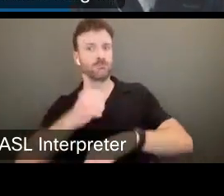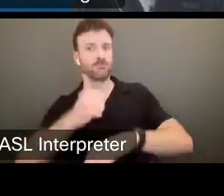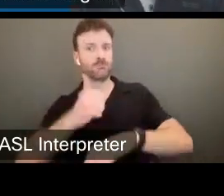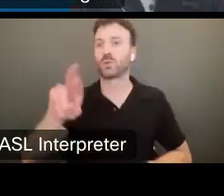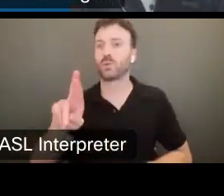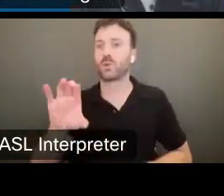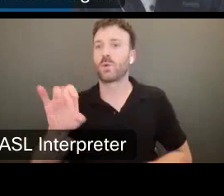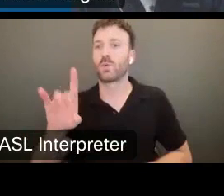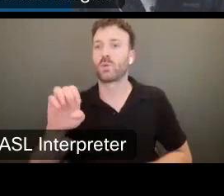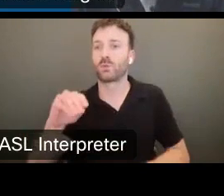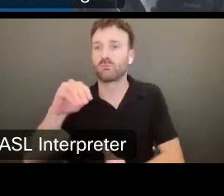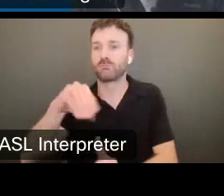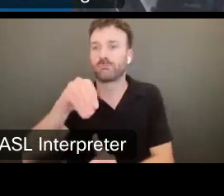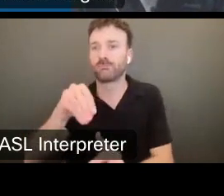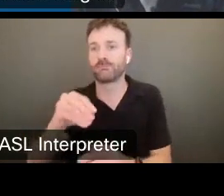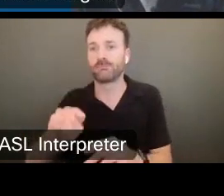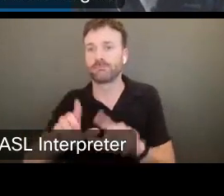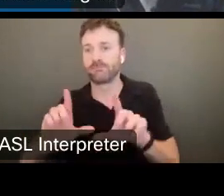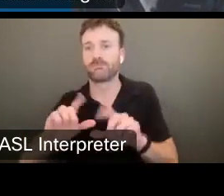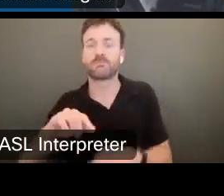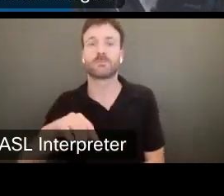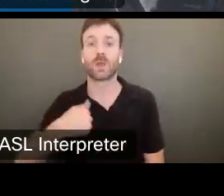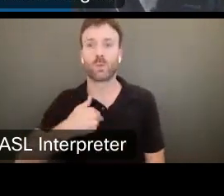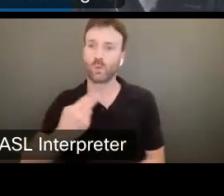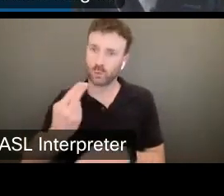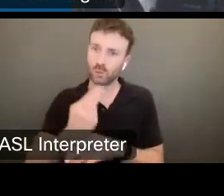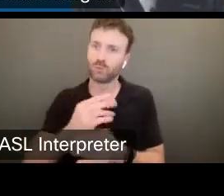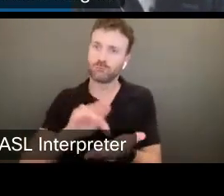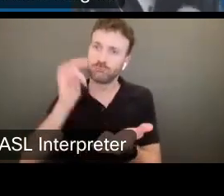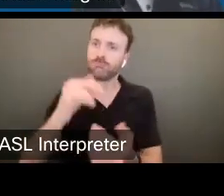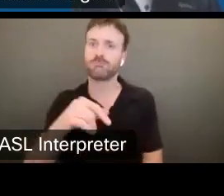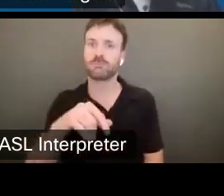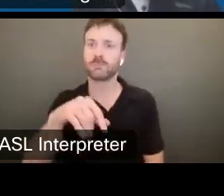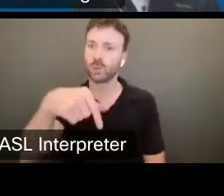We want to leverage the ability of these QR codes to provide more details about the work